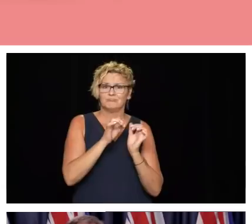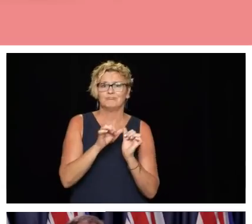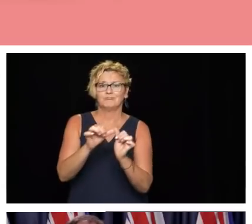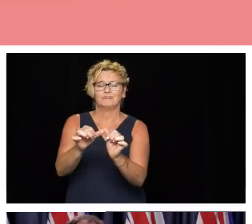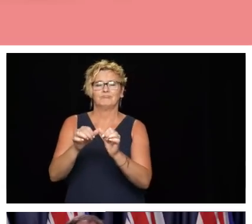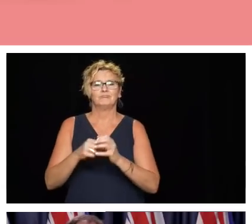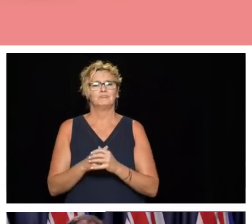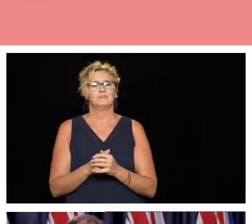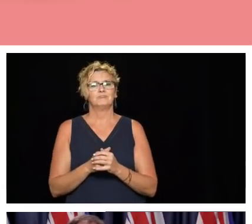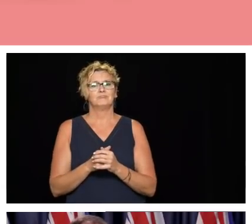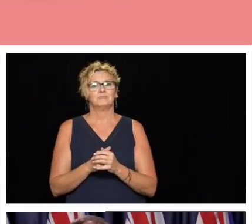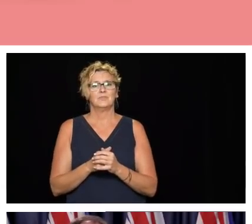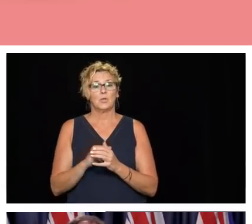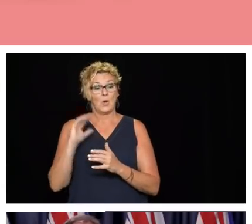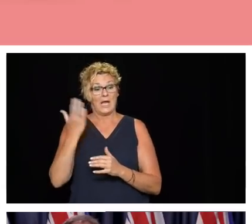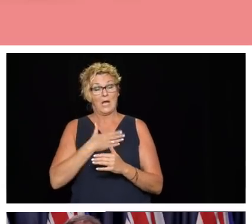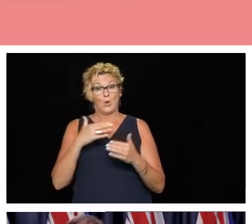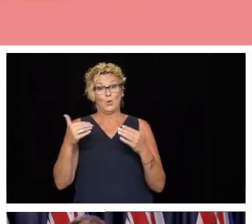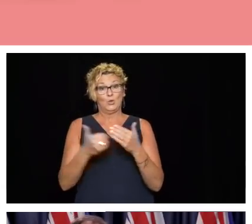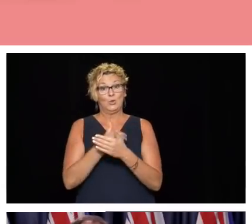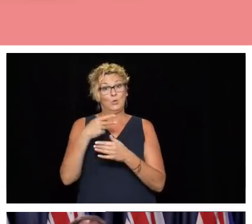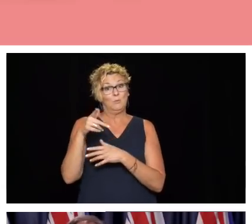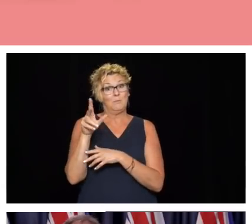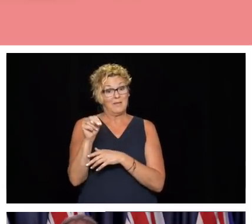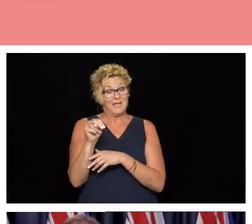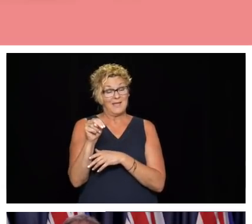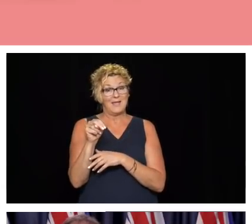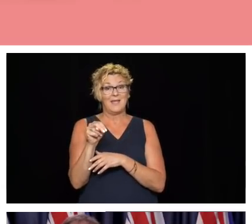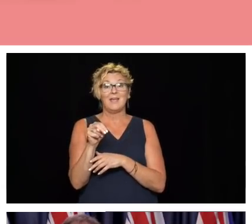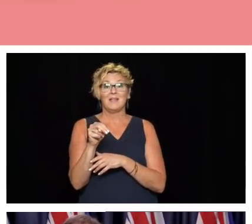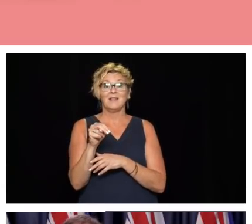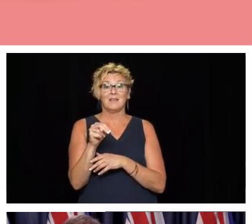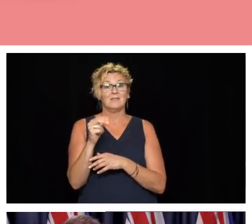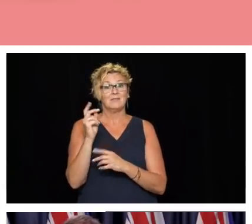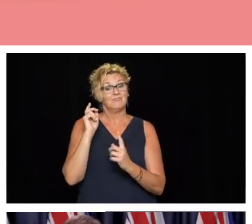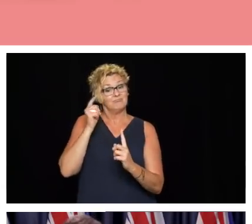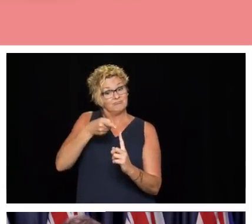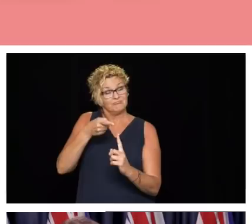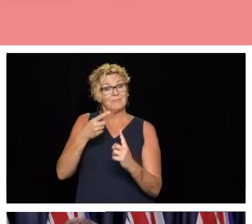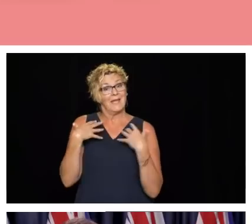of the pandemic means all of us have to continue to be all in our effort to fight COVID-19